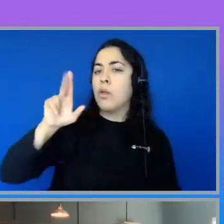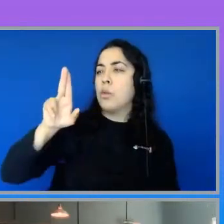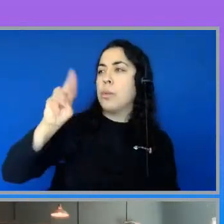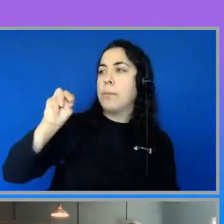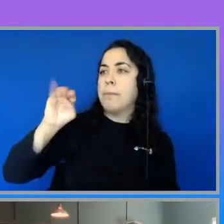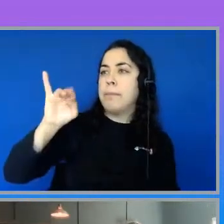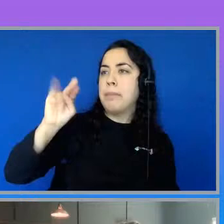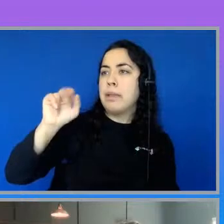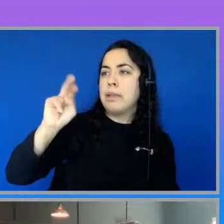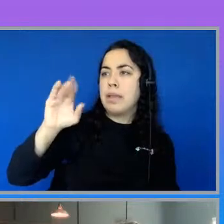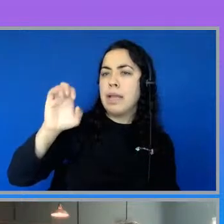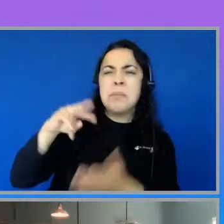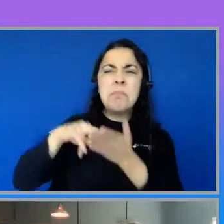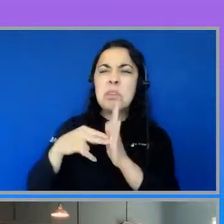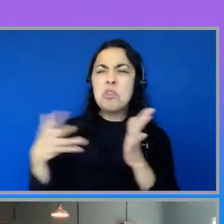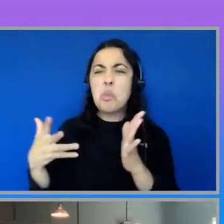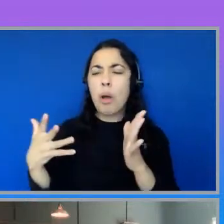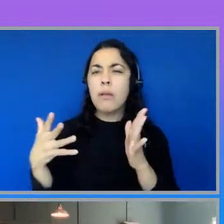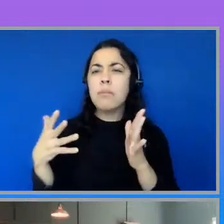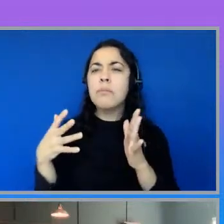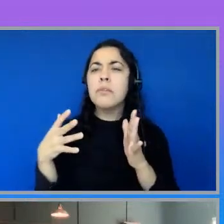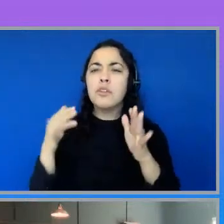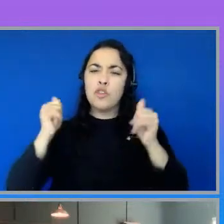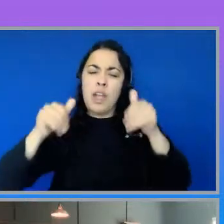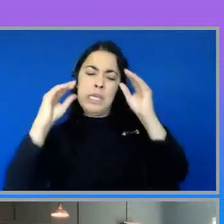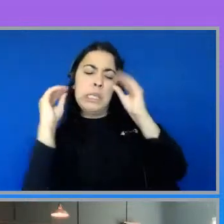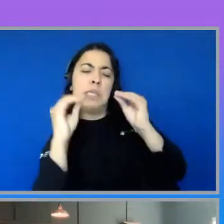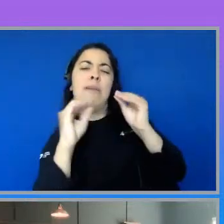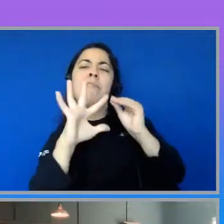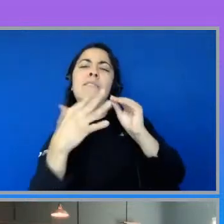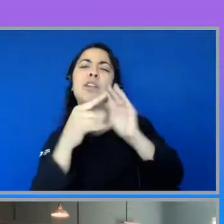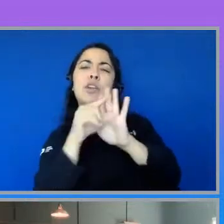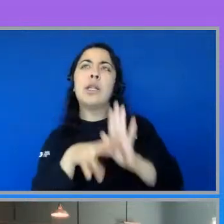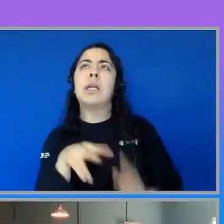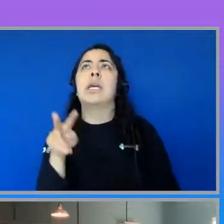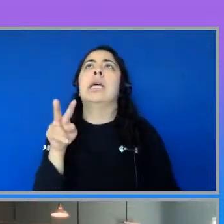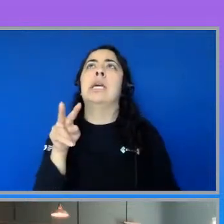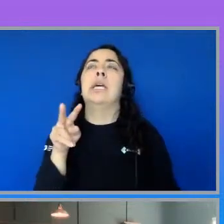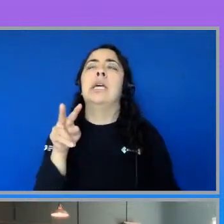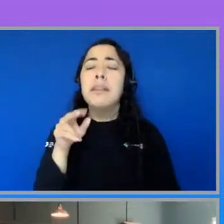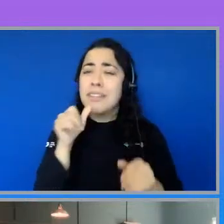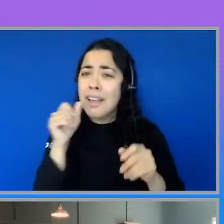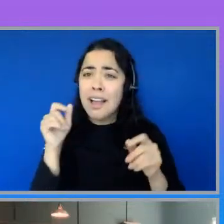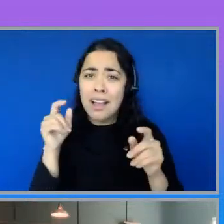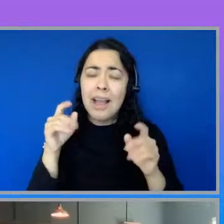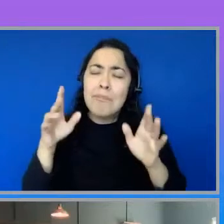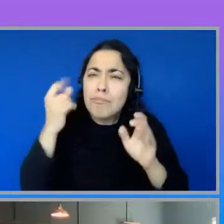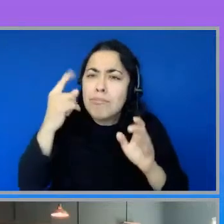what it means? Could you explain it to a fifth grader? We're not really going to dig too far into it. It's complicated, I get it,